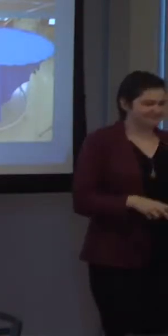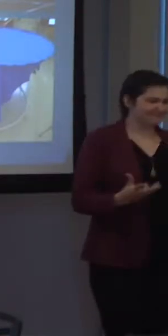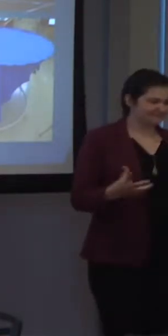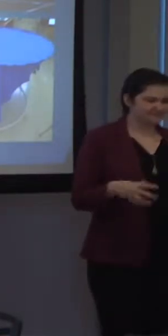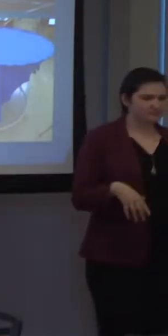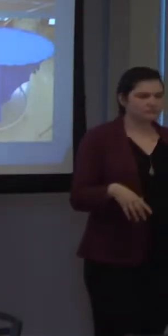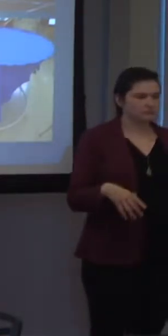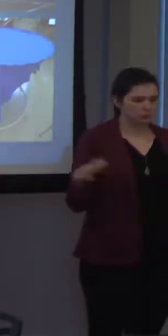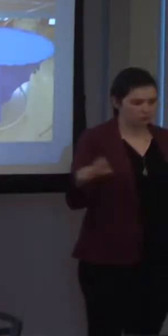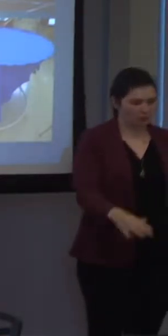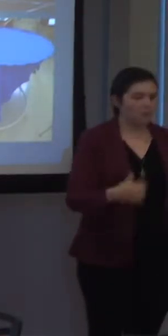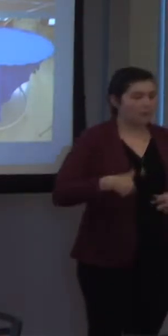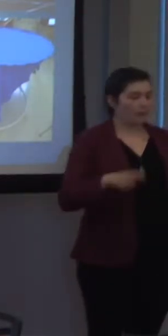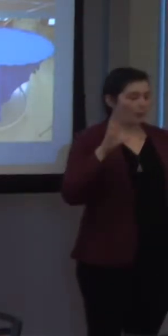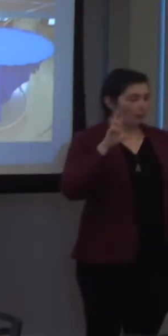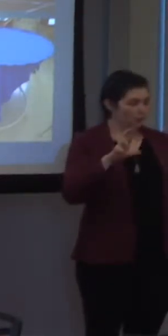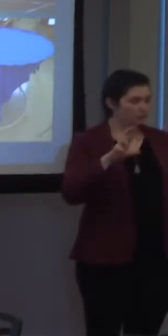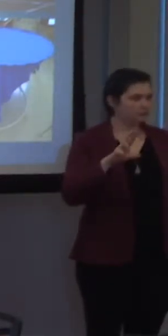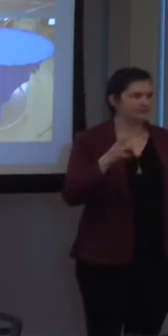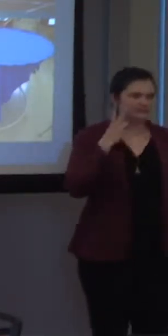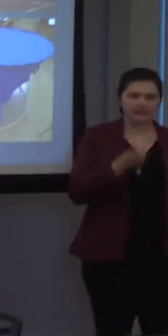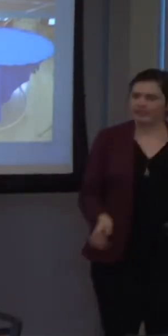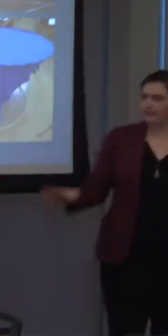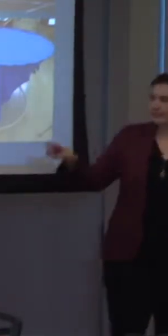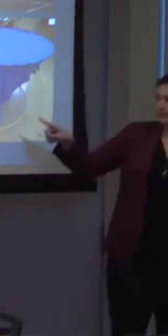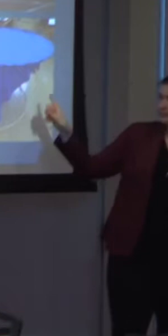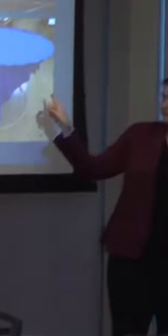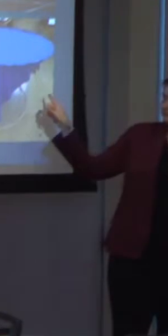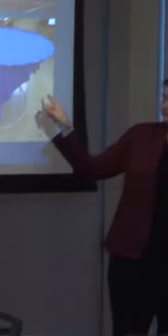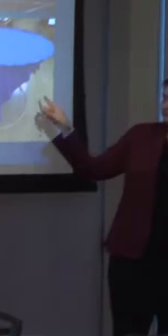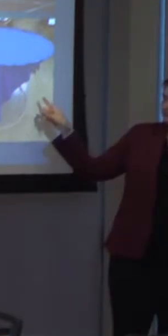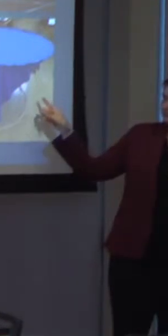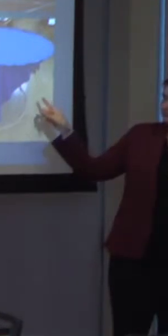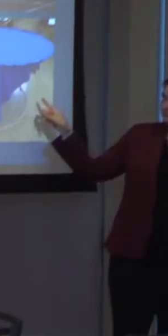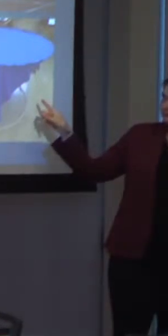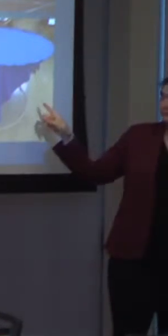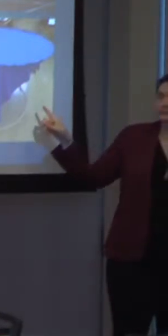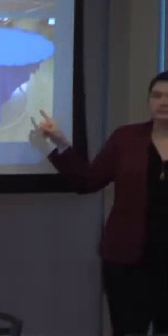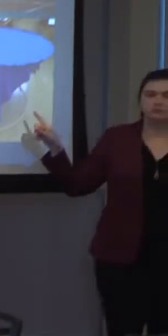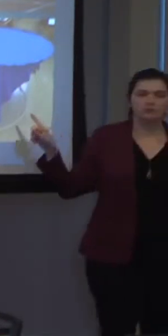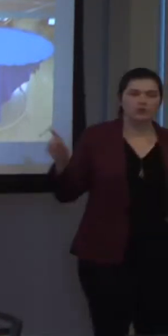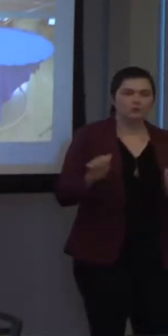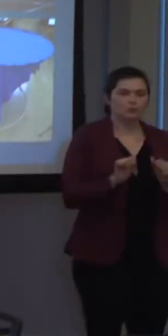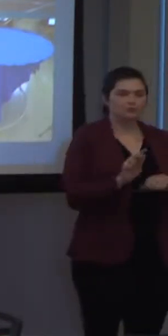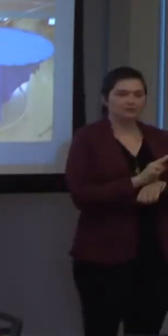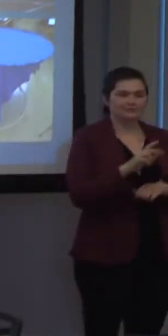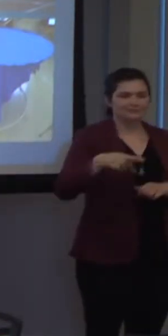So what we hoped to do is, kind of, you see on the bottom right, with PVC piping,